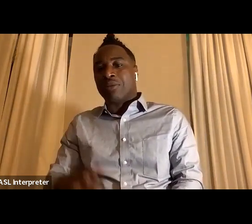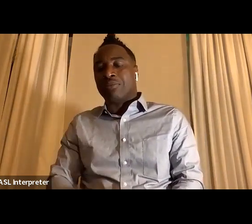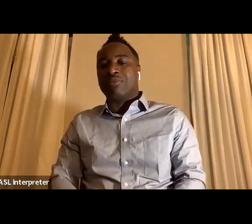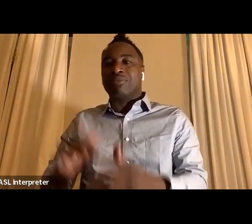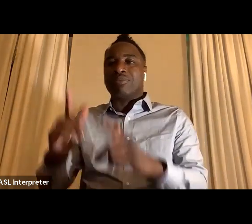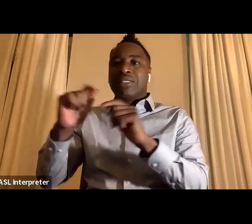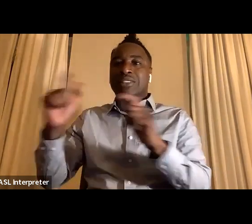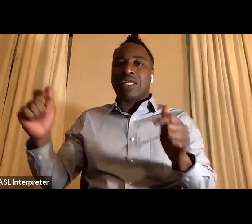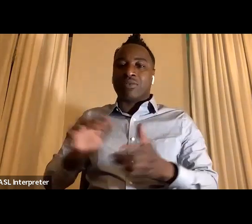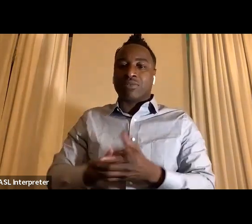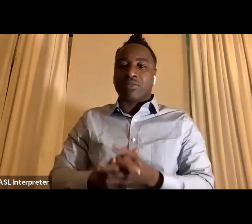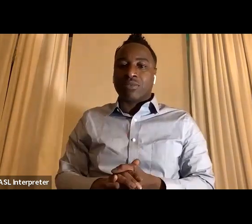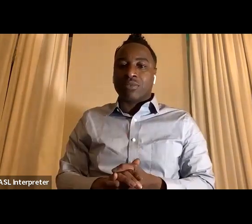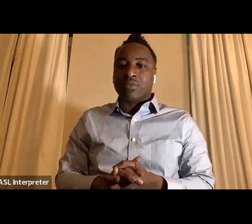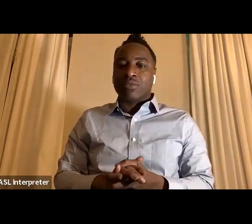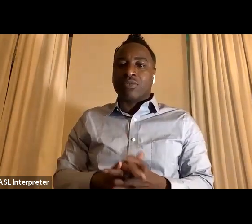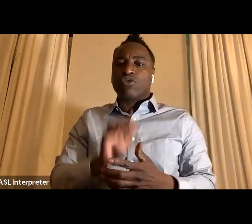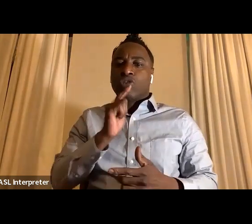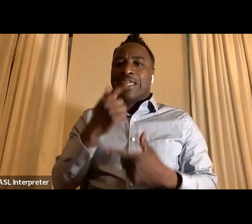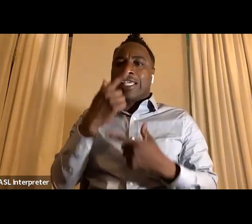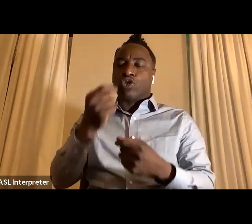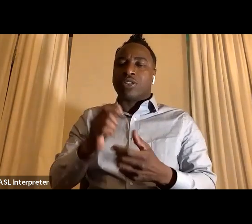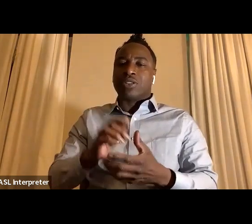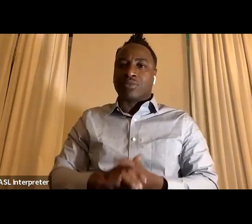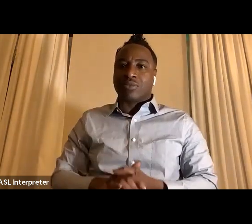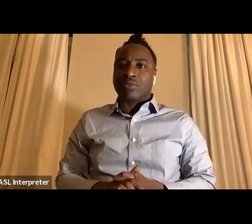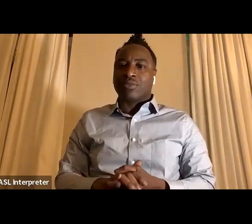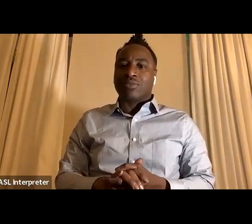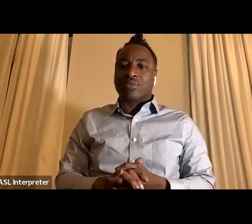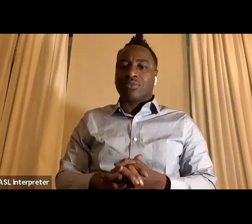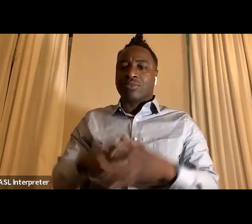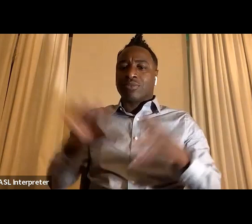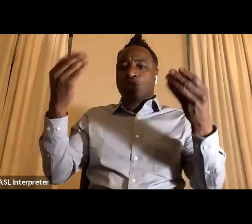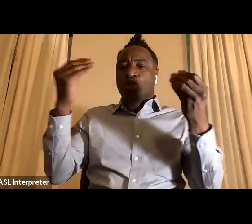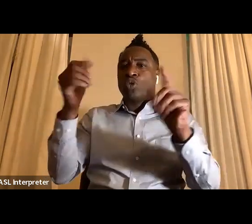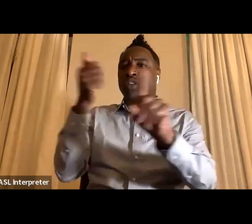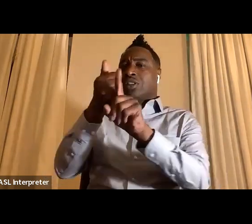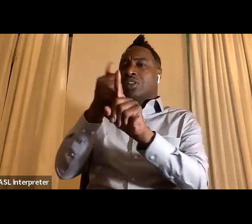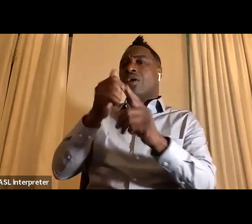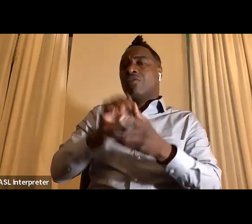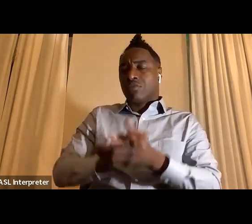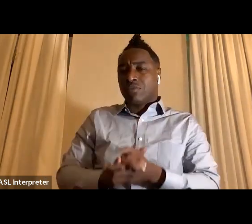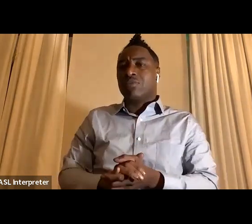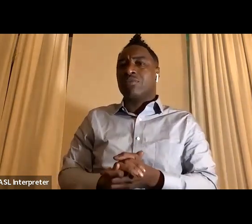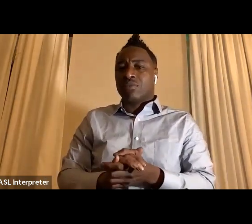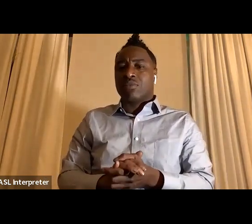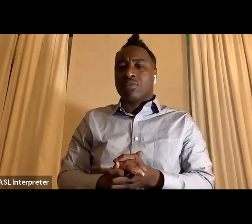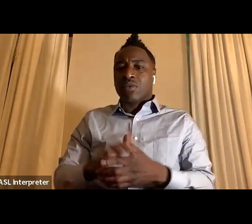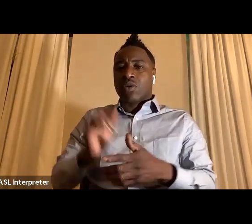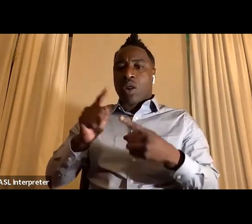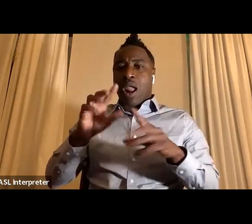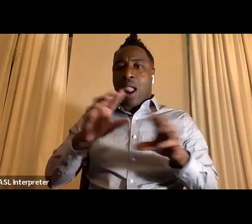it's just so interesting. And even just like the stores that are mostly requested, like I think when I moved to Baltimore, I was looking,